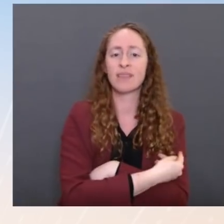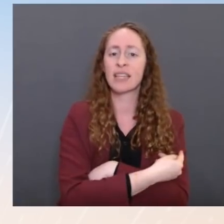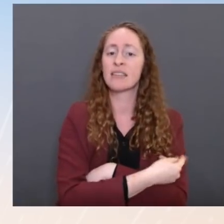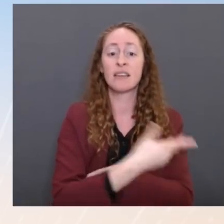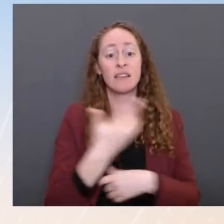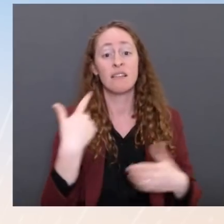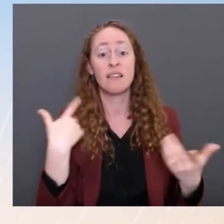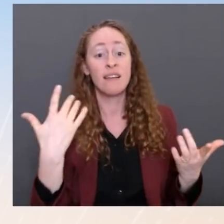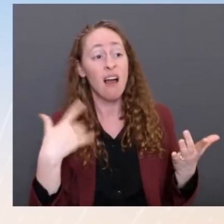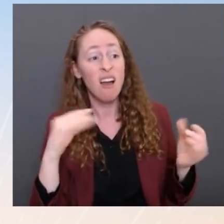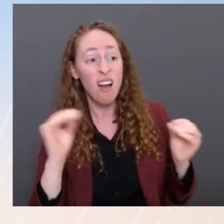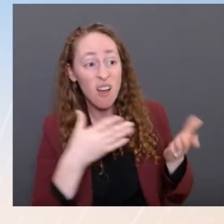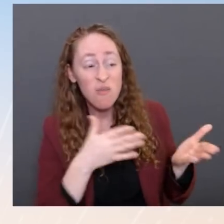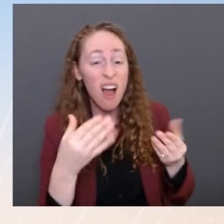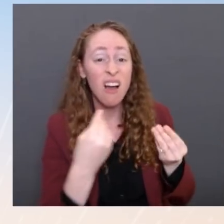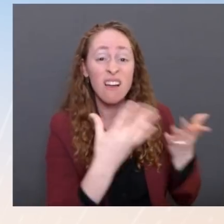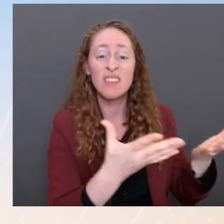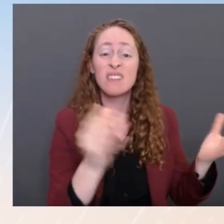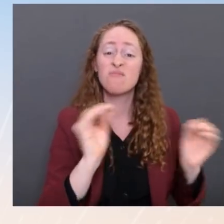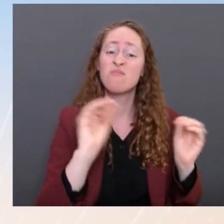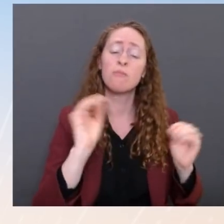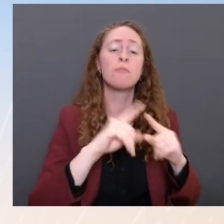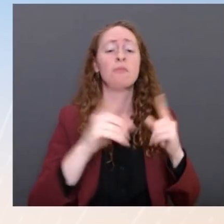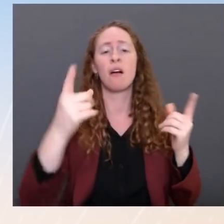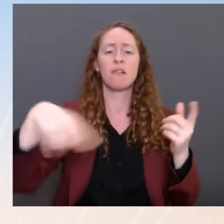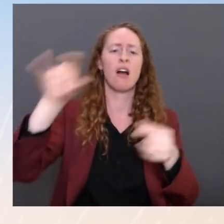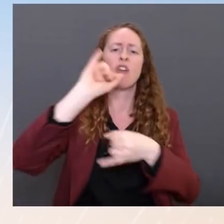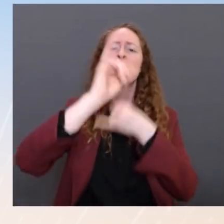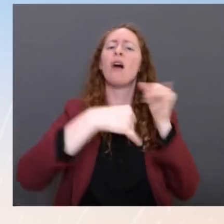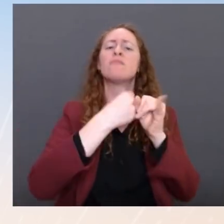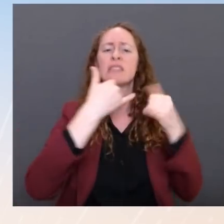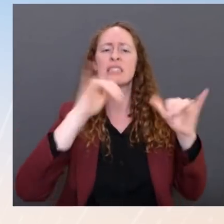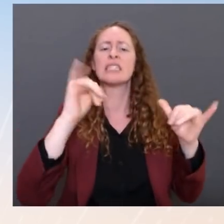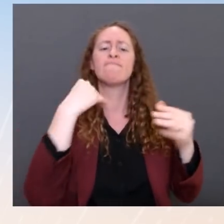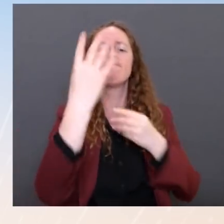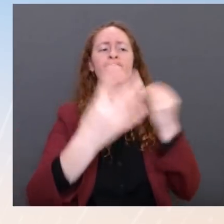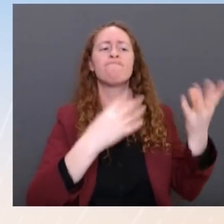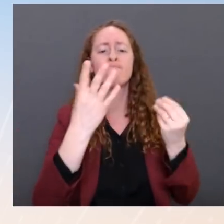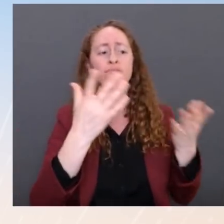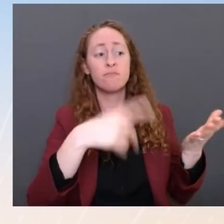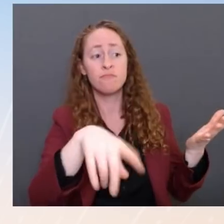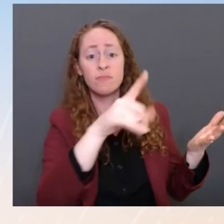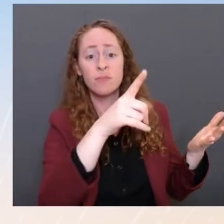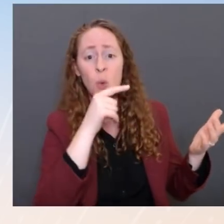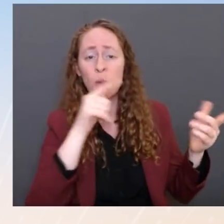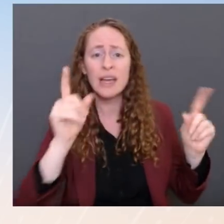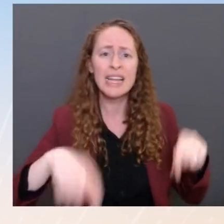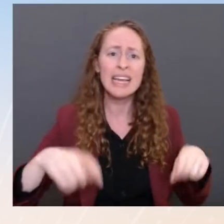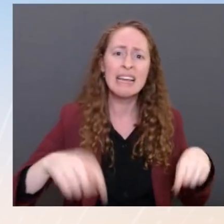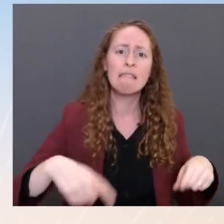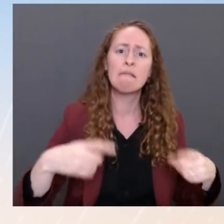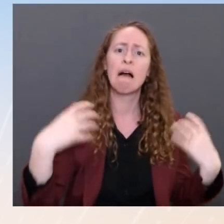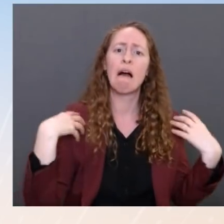aimed at the provision of critical humanitarian aid to the most vulnerable North Koreans. And this is, of course, a broader part of the DPRK